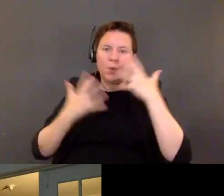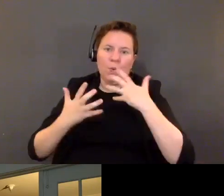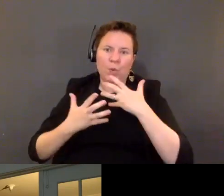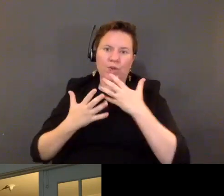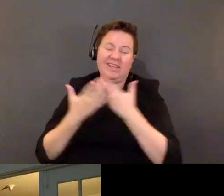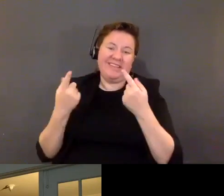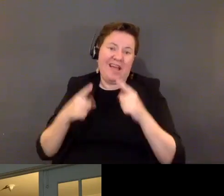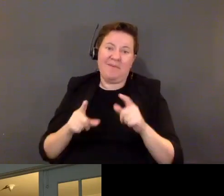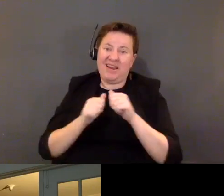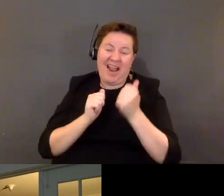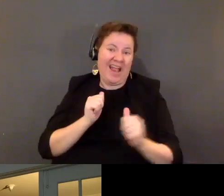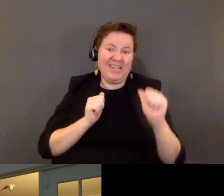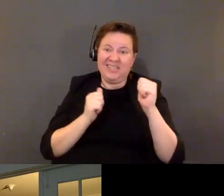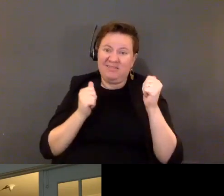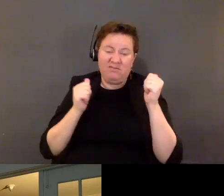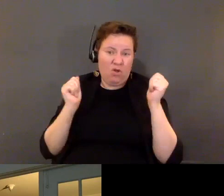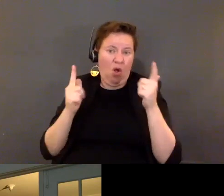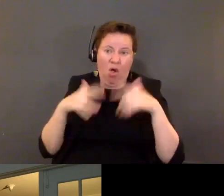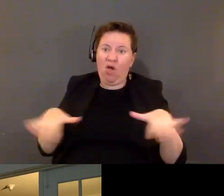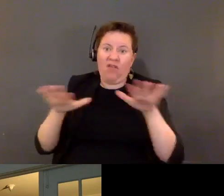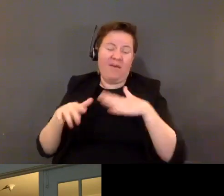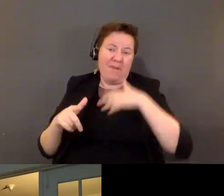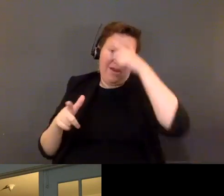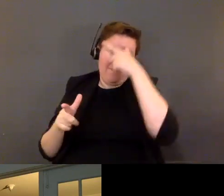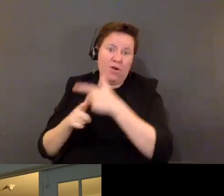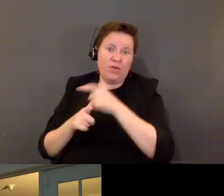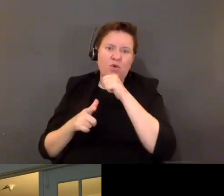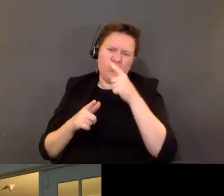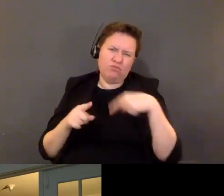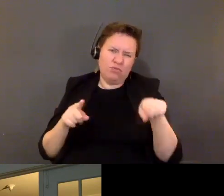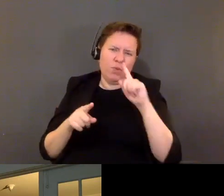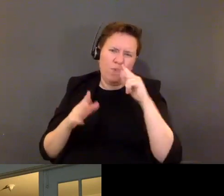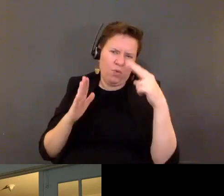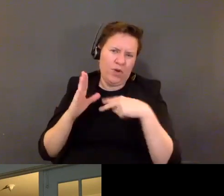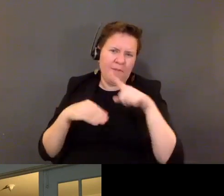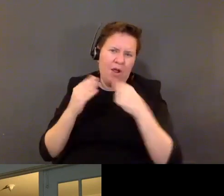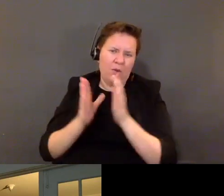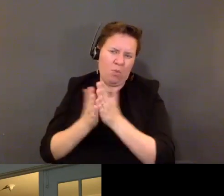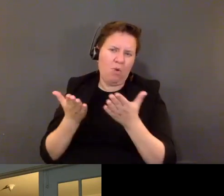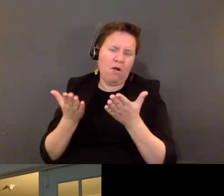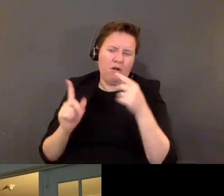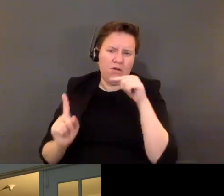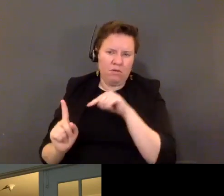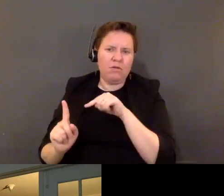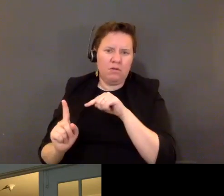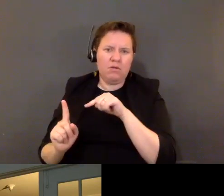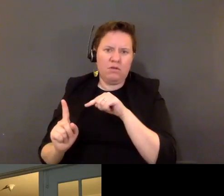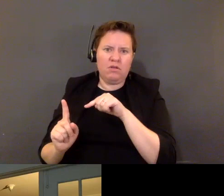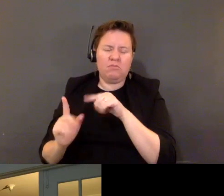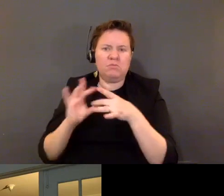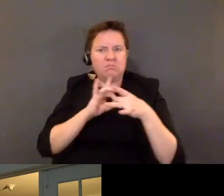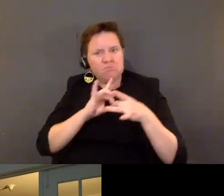and all of this is to have my brother who you guys will read about in the book be with me in this and